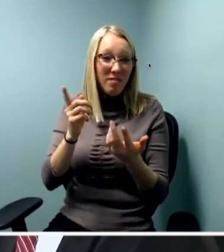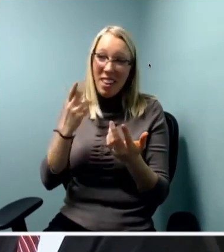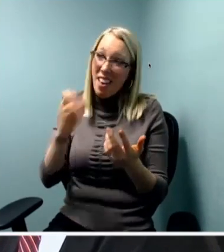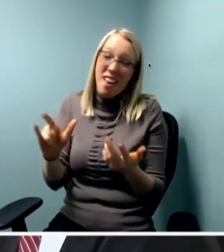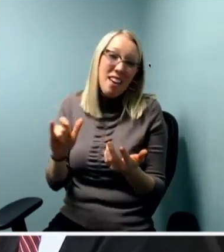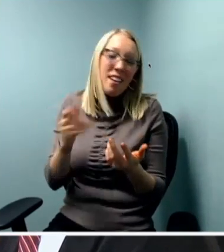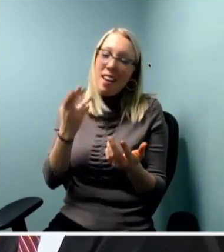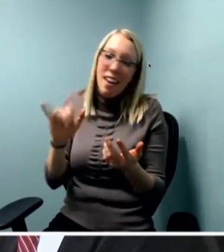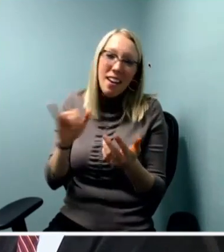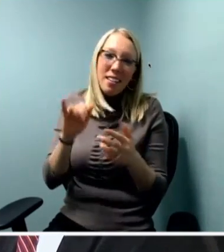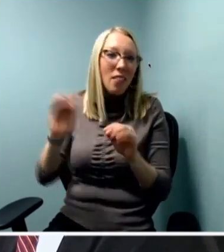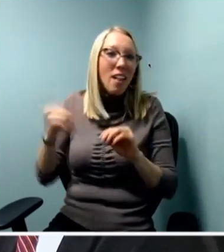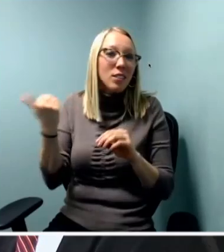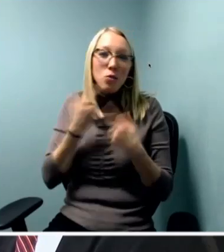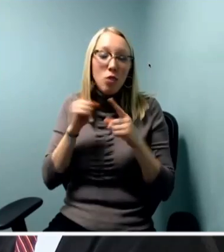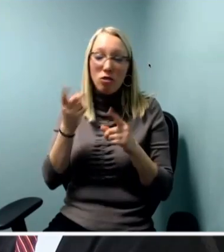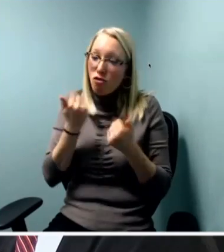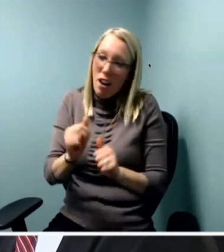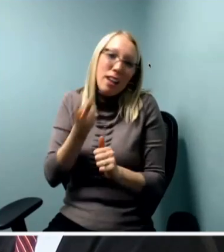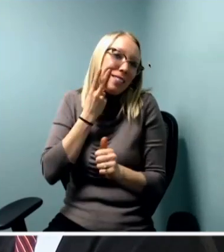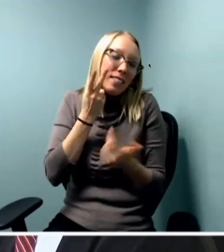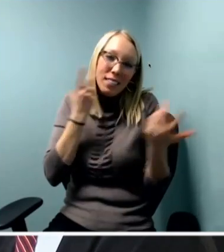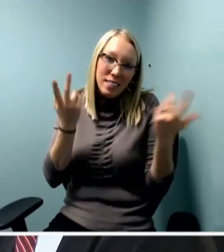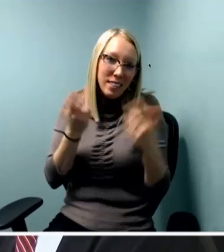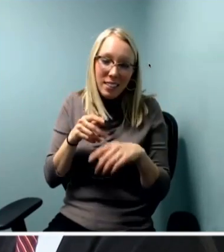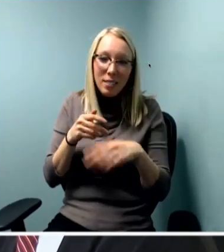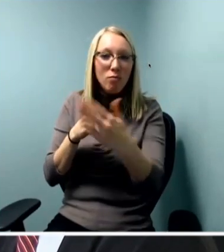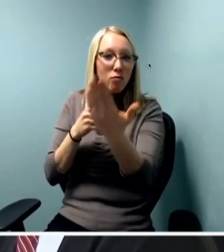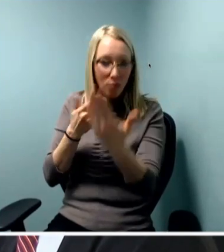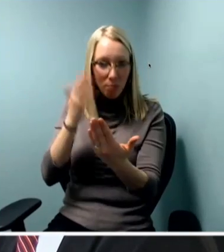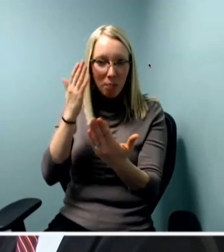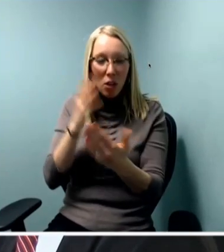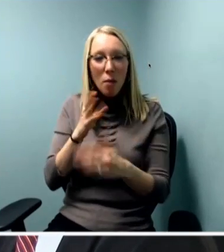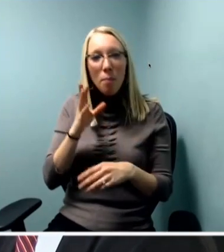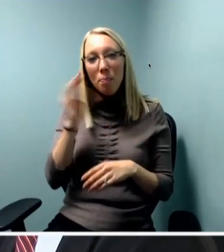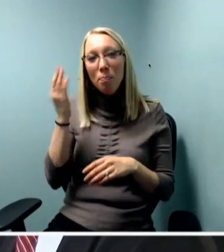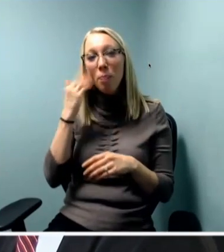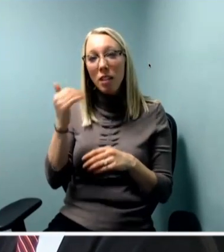And it was, because as a dancer, I learned movement in the mirror